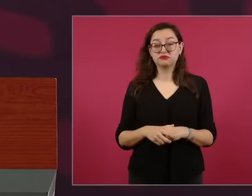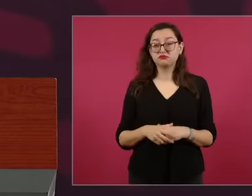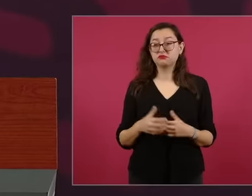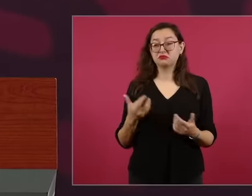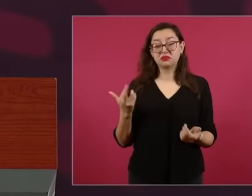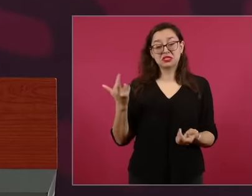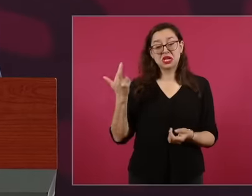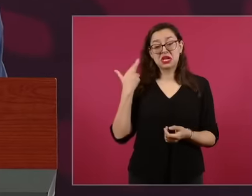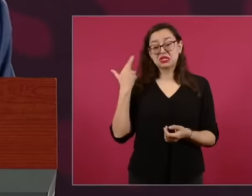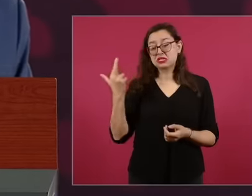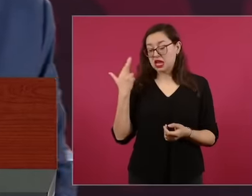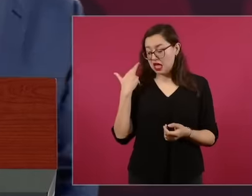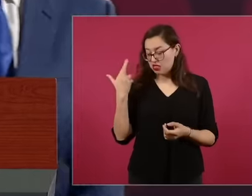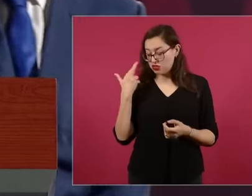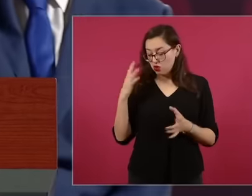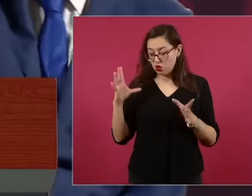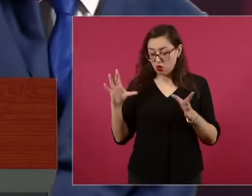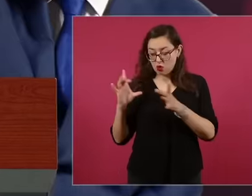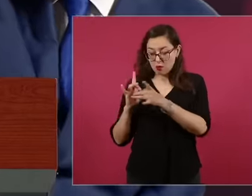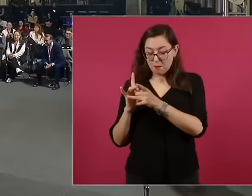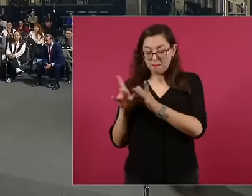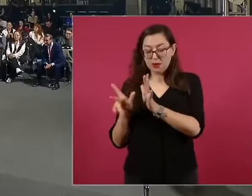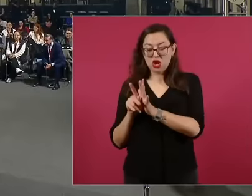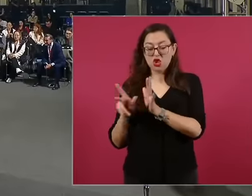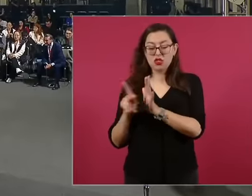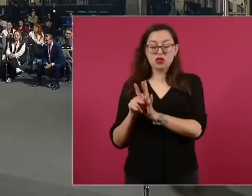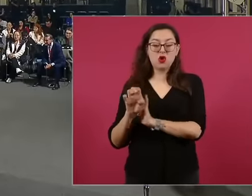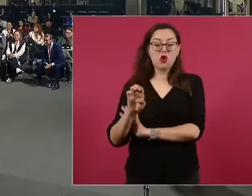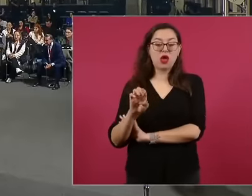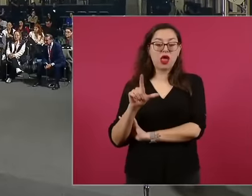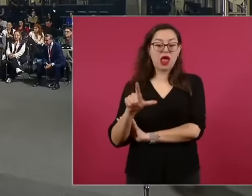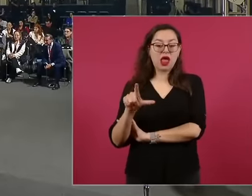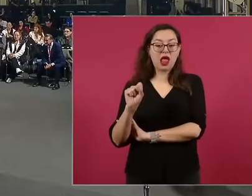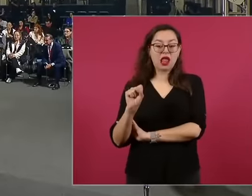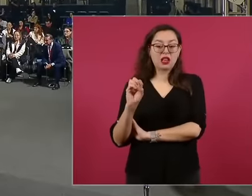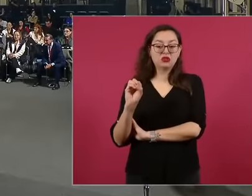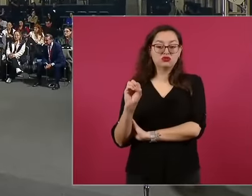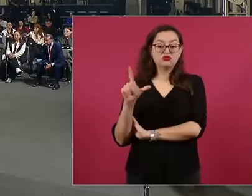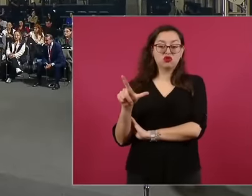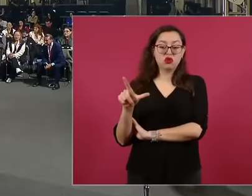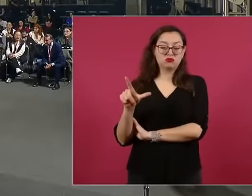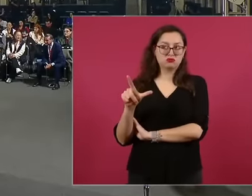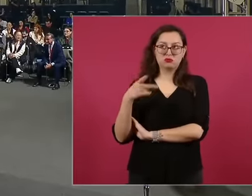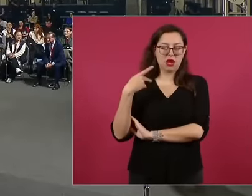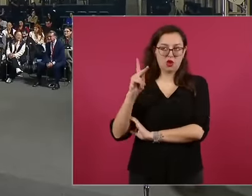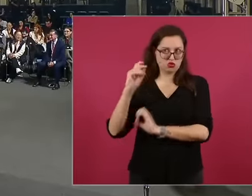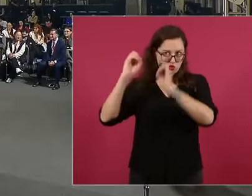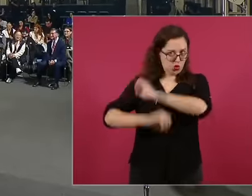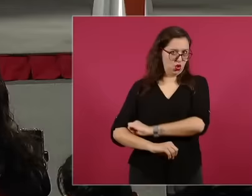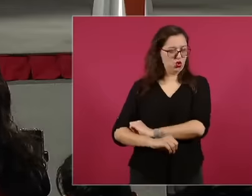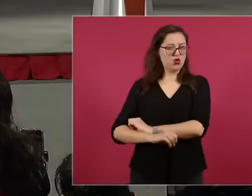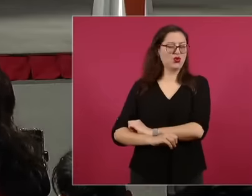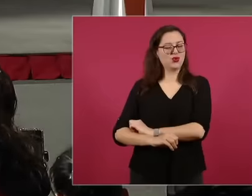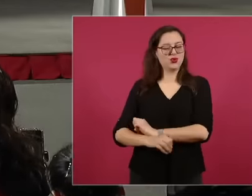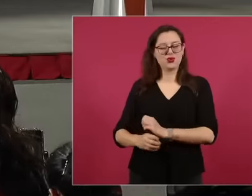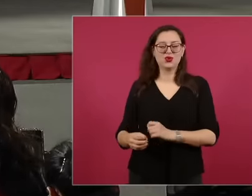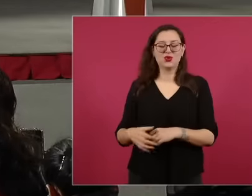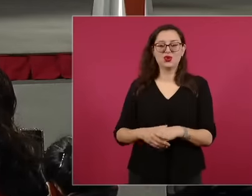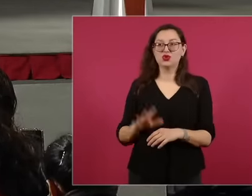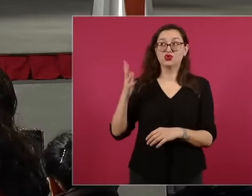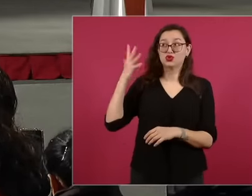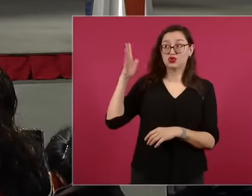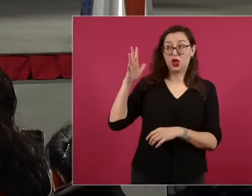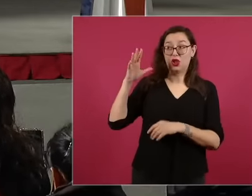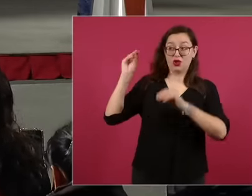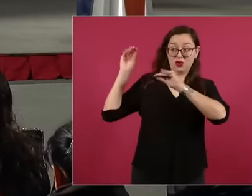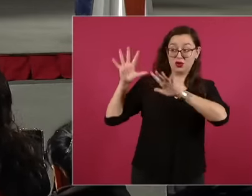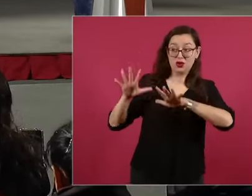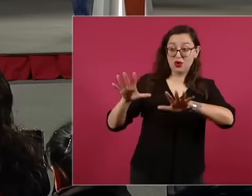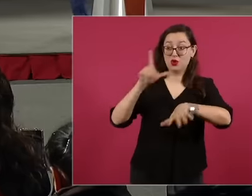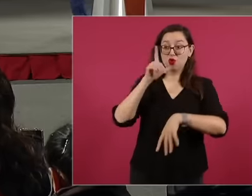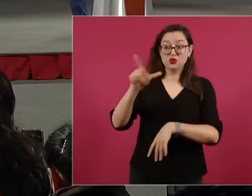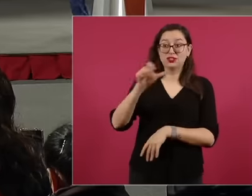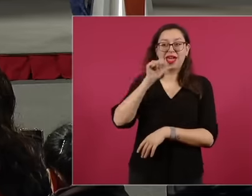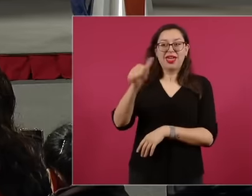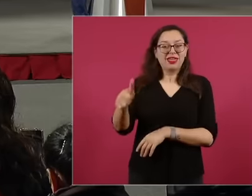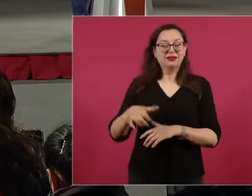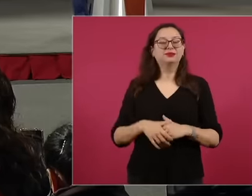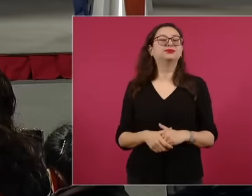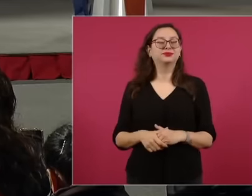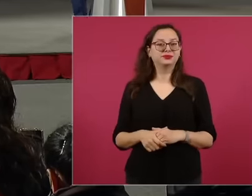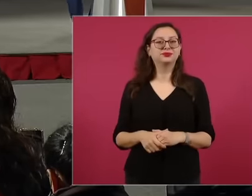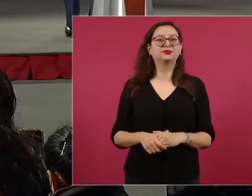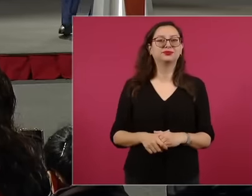newspapers these the sun that did not illuminate The Suns that did not illuminate but well this or that did not